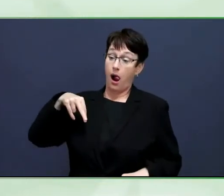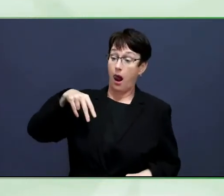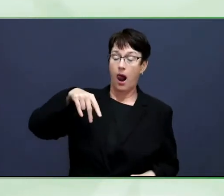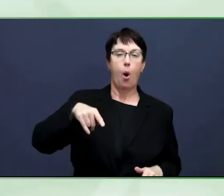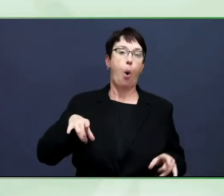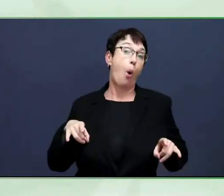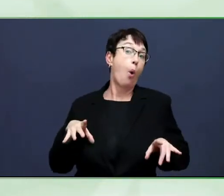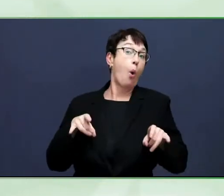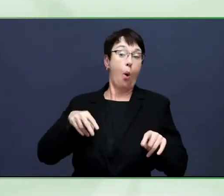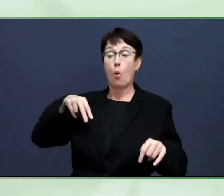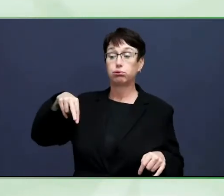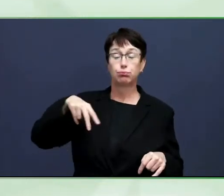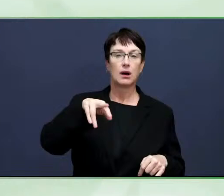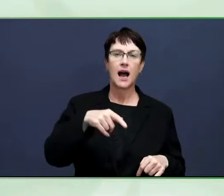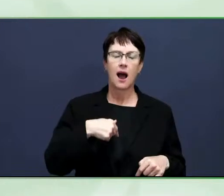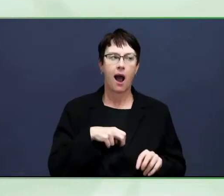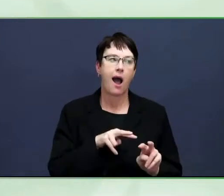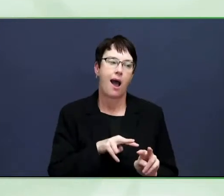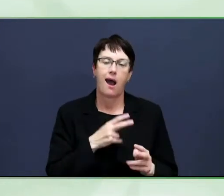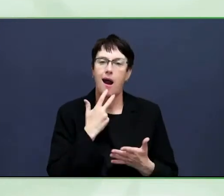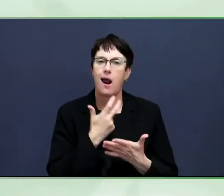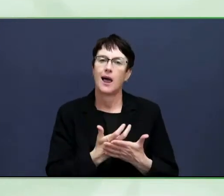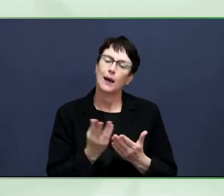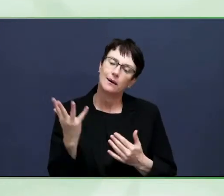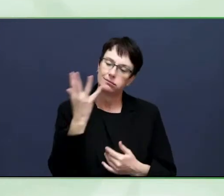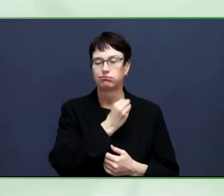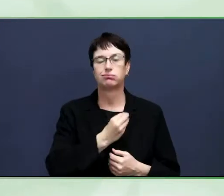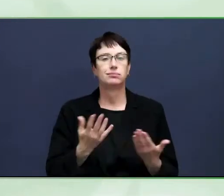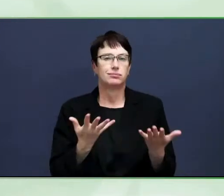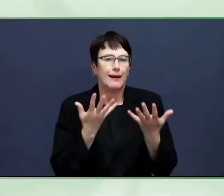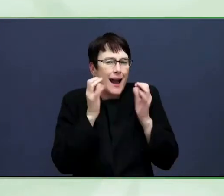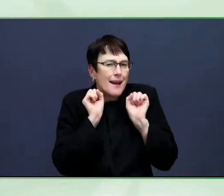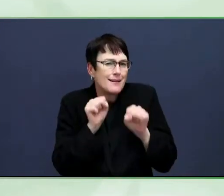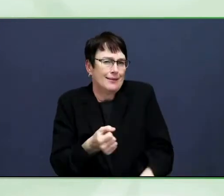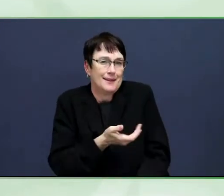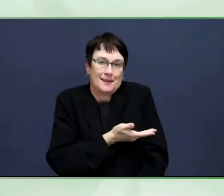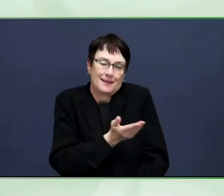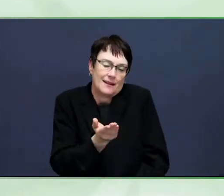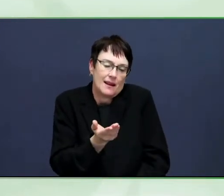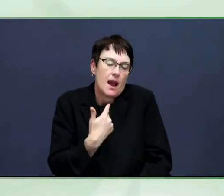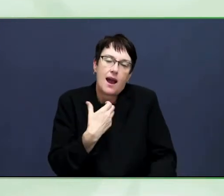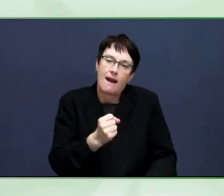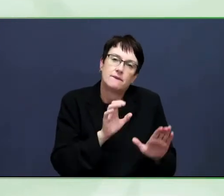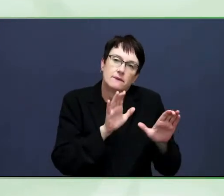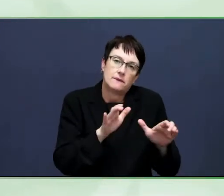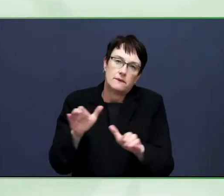There were four groups, each group was 12-16.